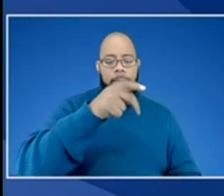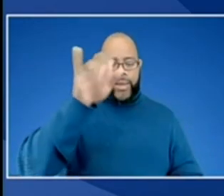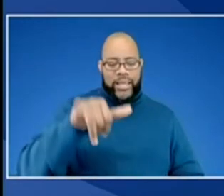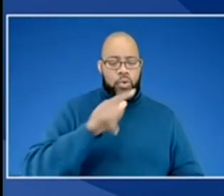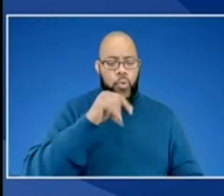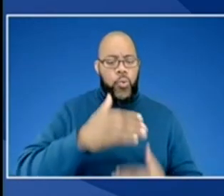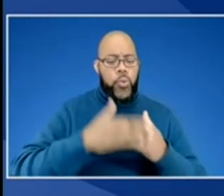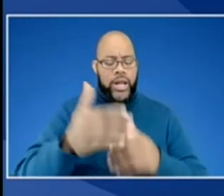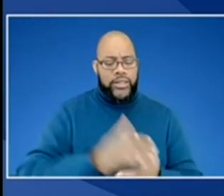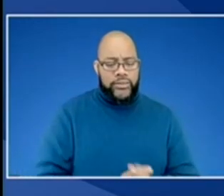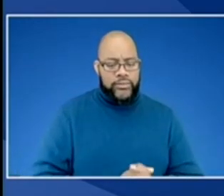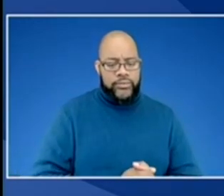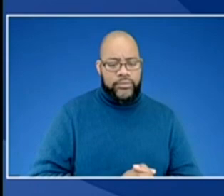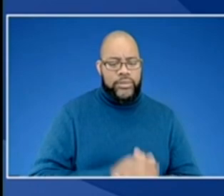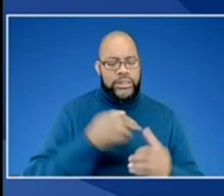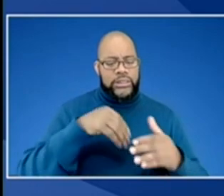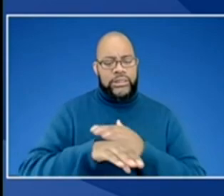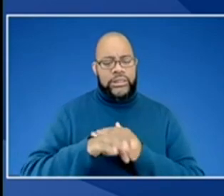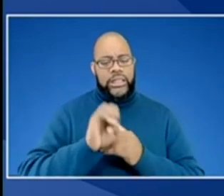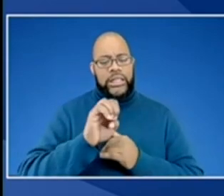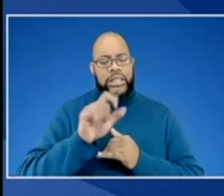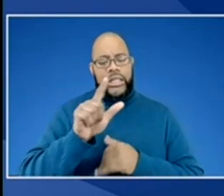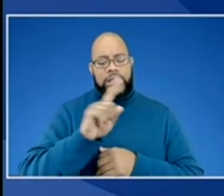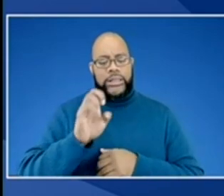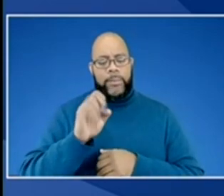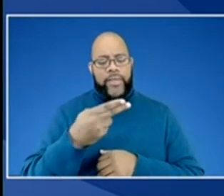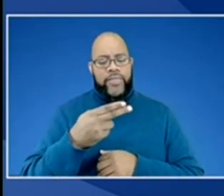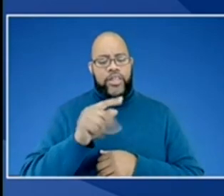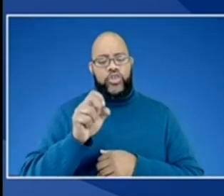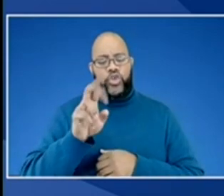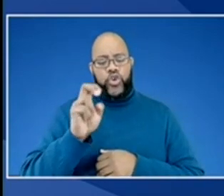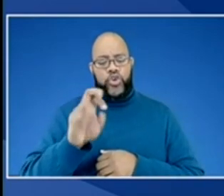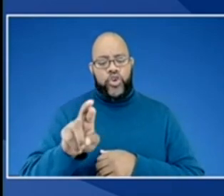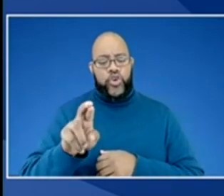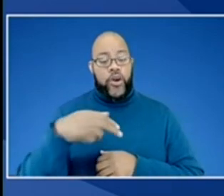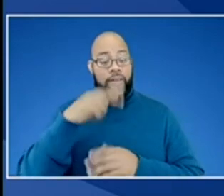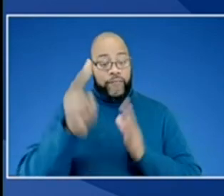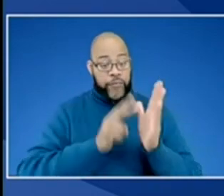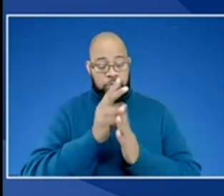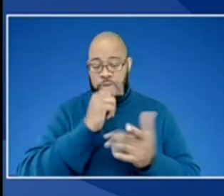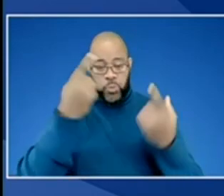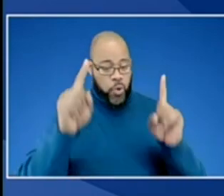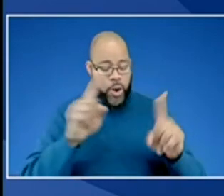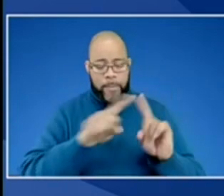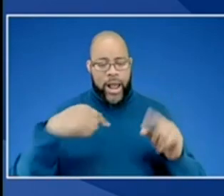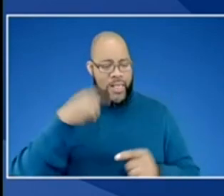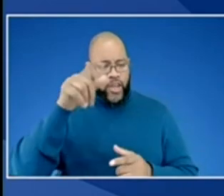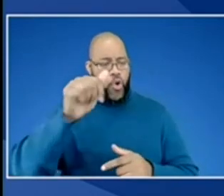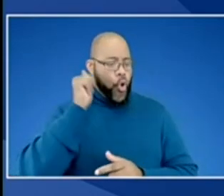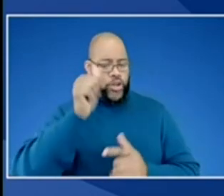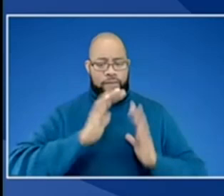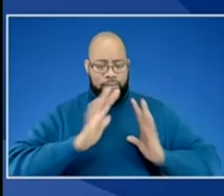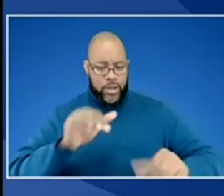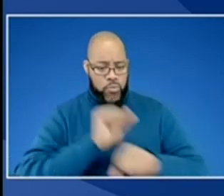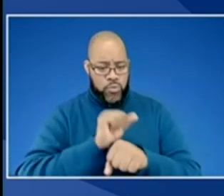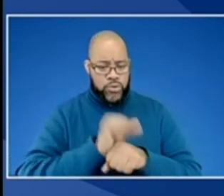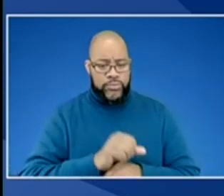Alright. I just admitted Elizabeth Turner. It looks like her video doesn't work, but I believe her audio does. Hi, can you hear me?